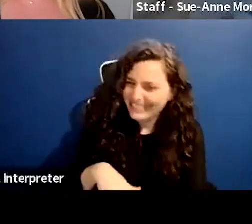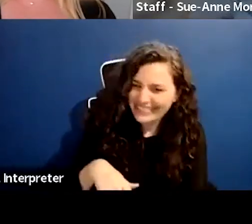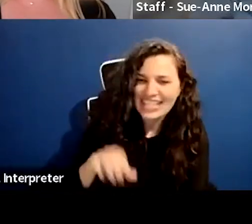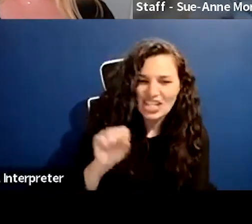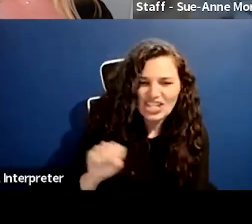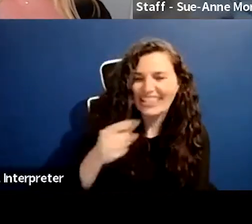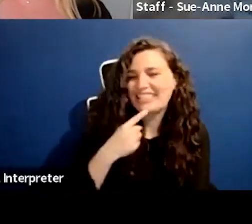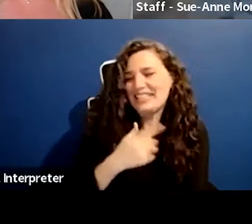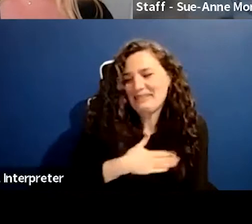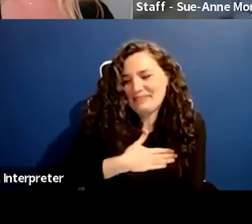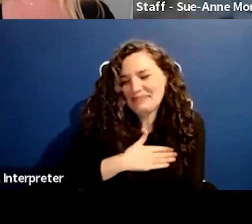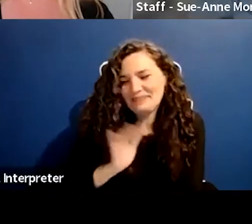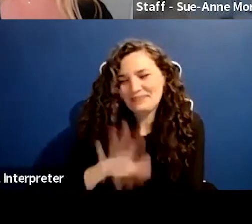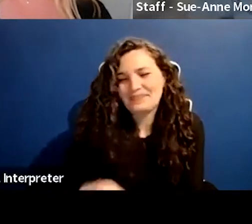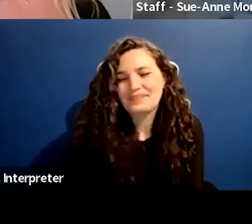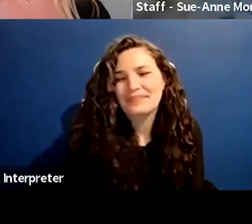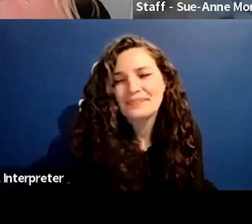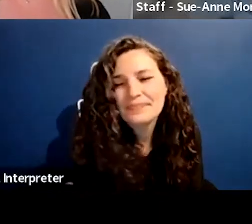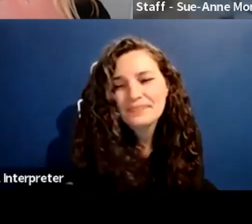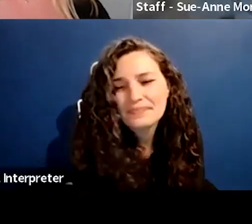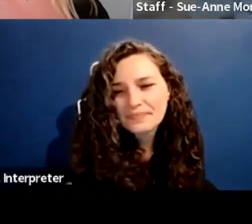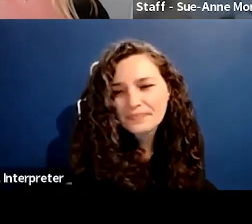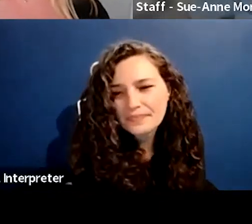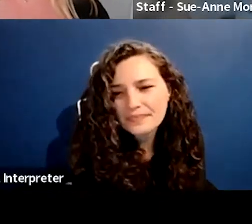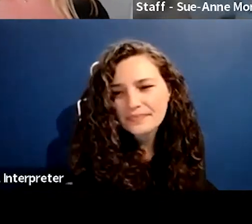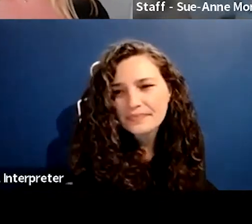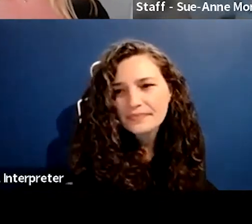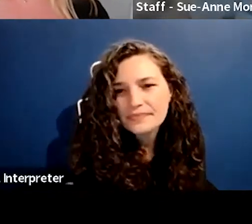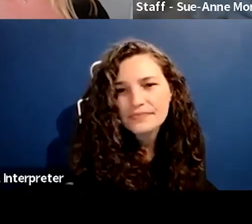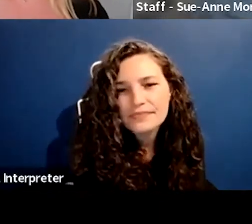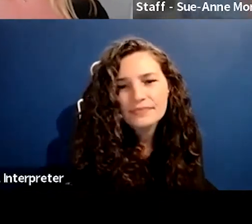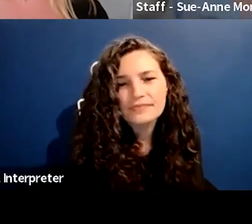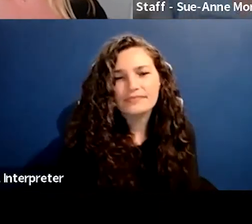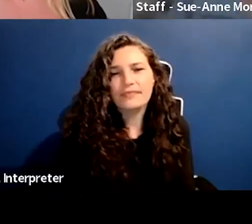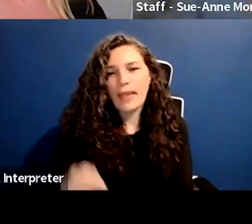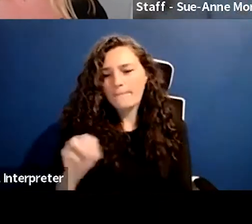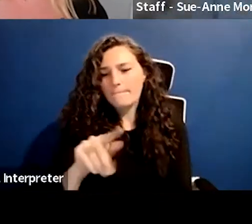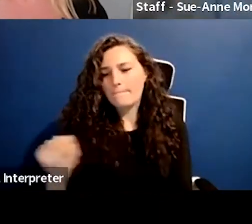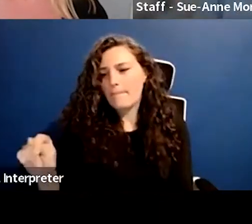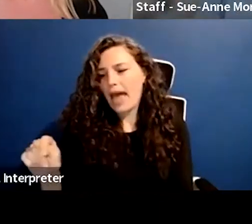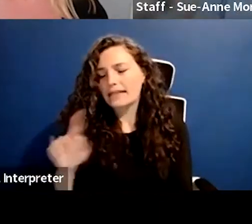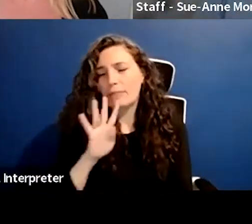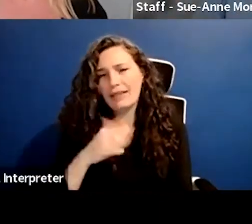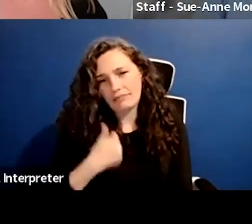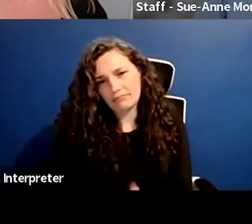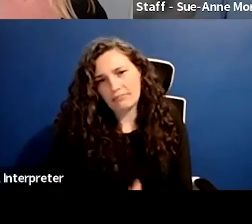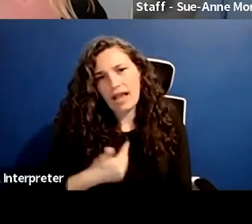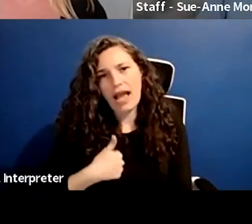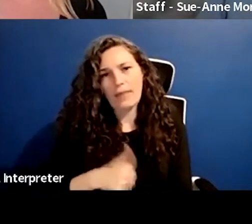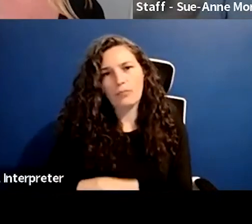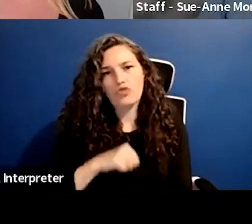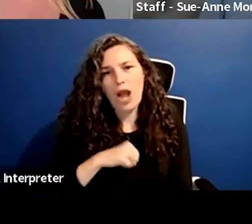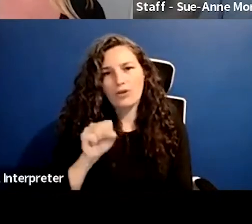Yeah, I, you know, I, yeah, so I'm Matt Marr and I, I'm a proud SAG member. I have been since,